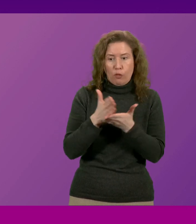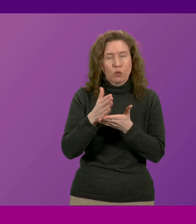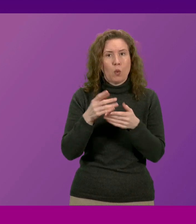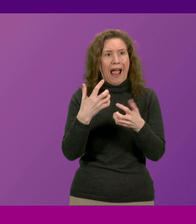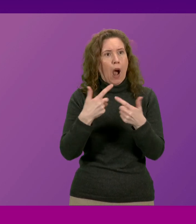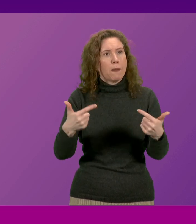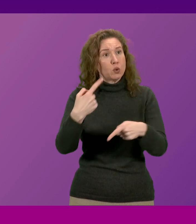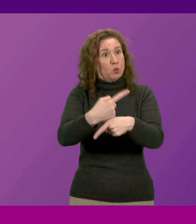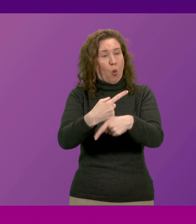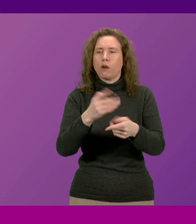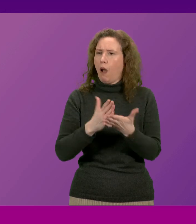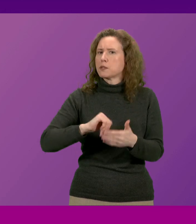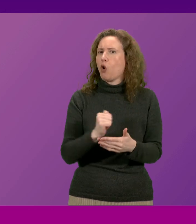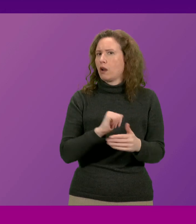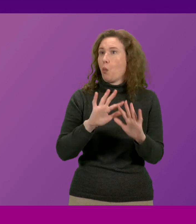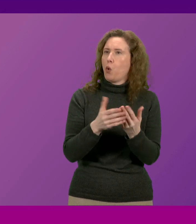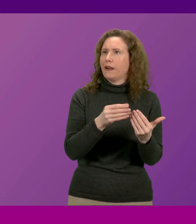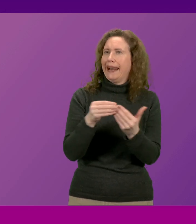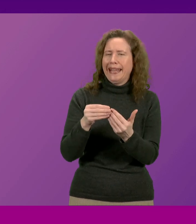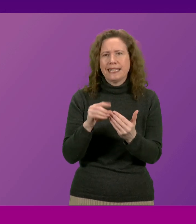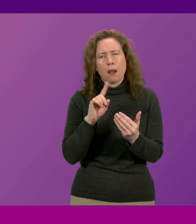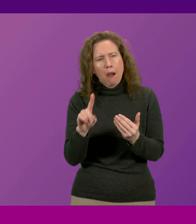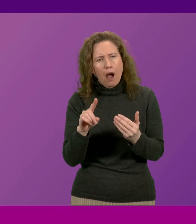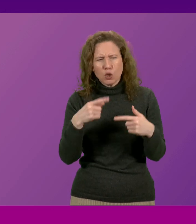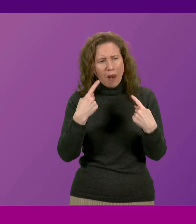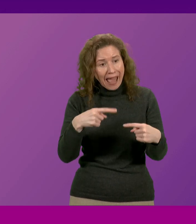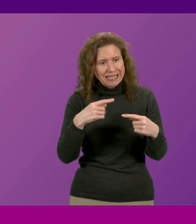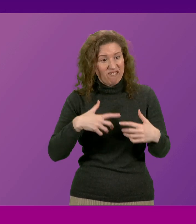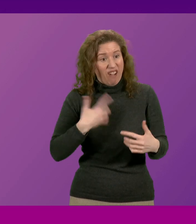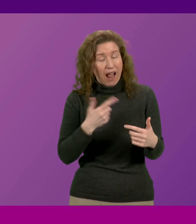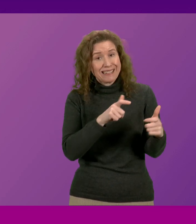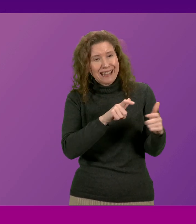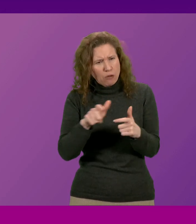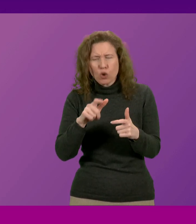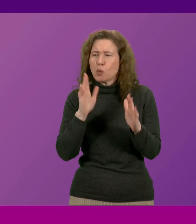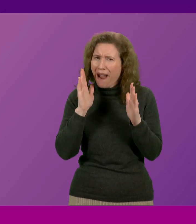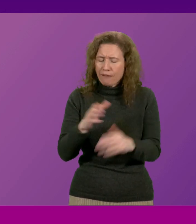be world leading. Instead of letting violence continue, the SNP must empower teachers to take